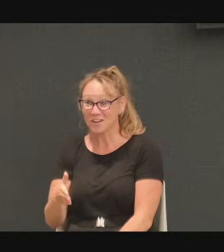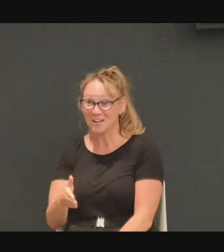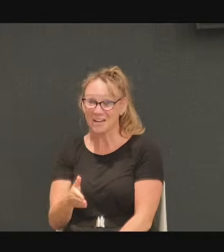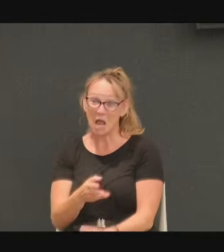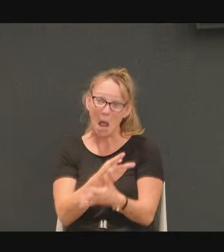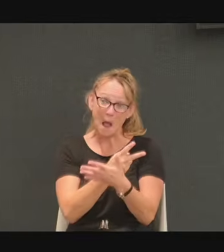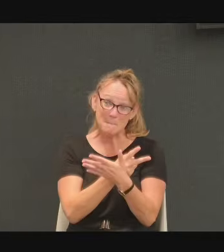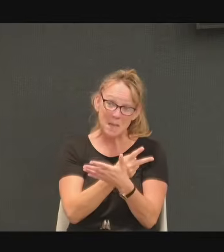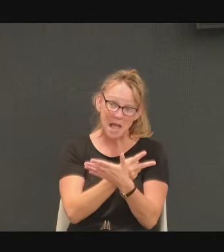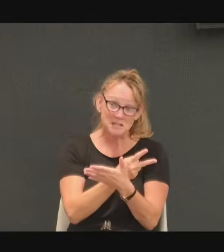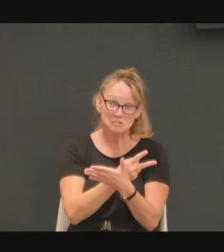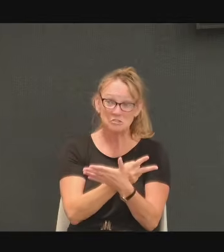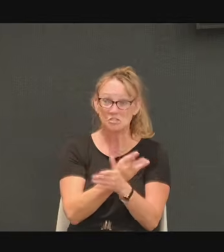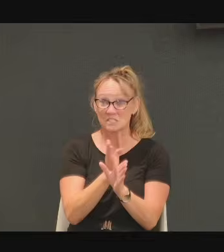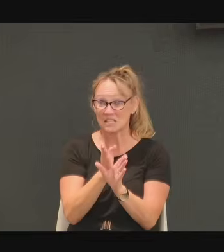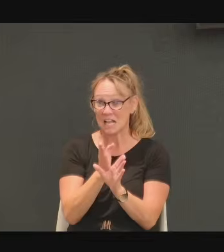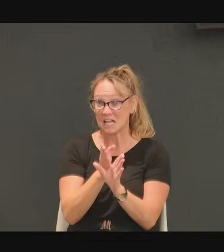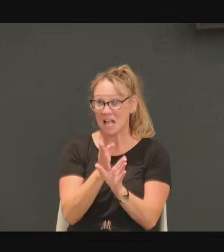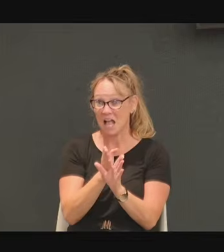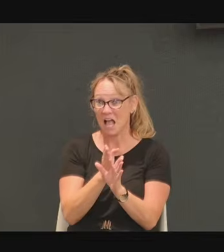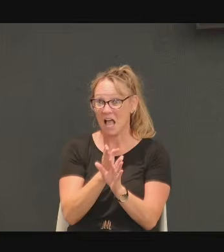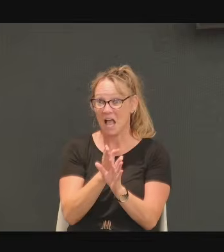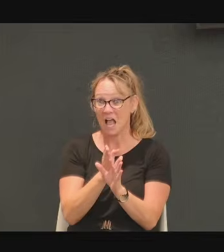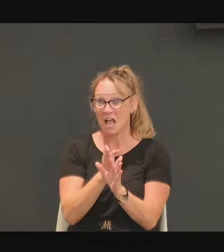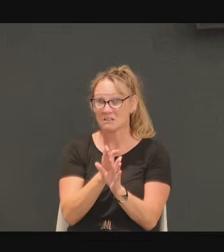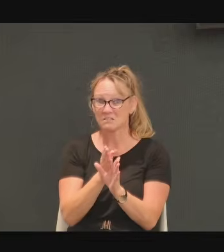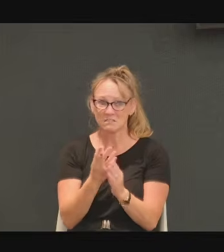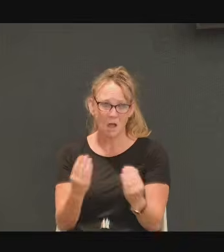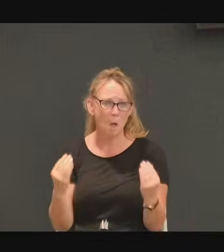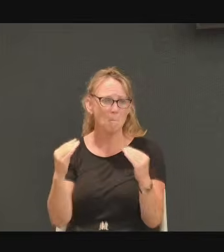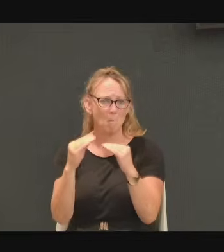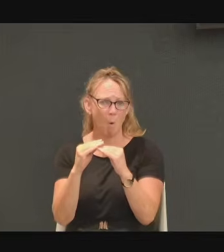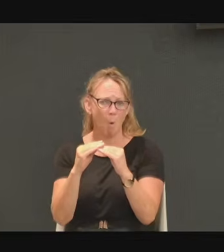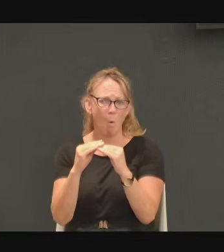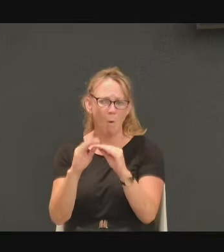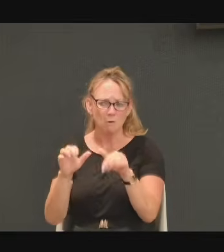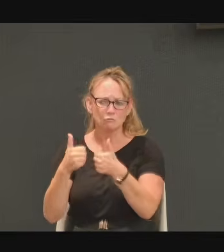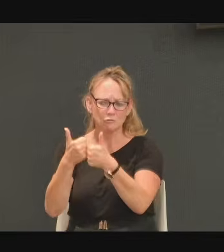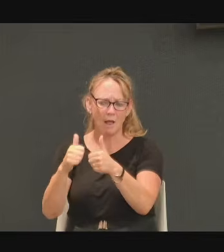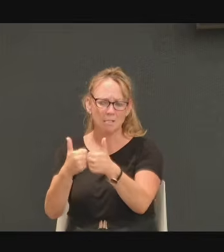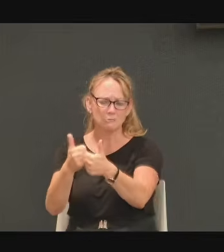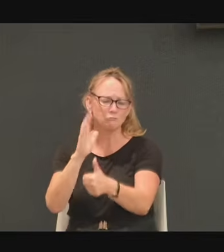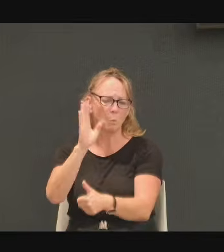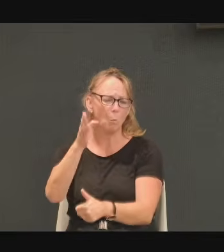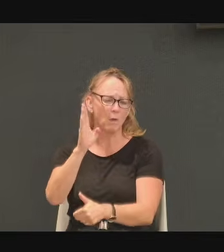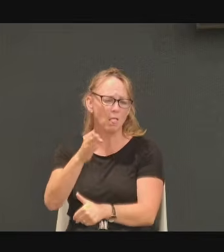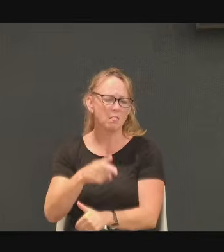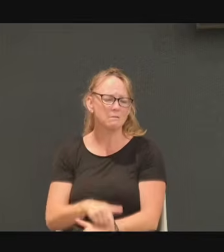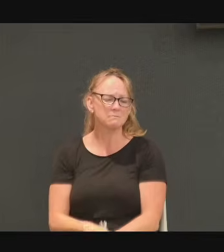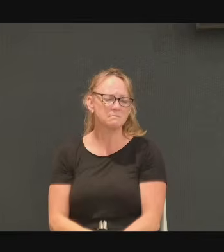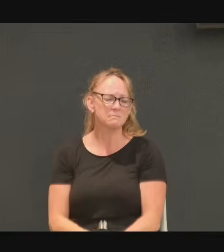I'm probably going to face, you know, tons more challenges in my future, but I hope JFS is still